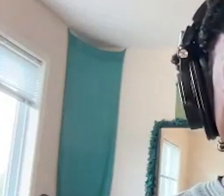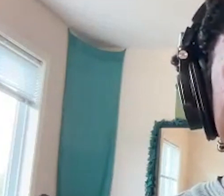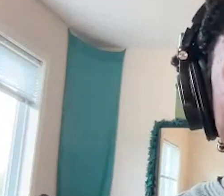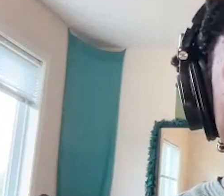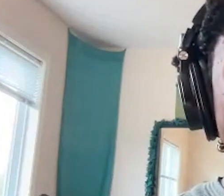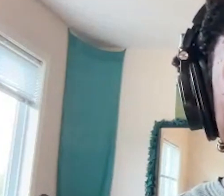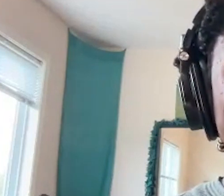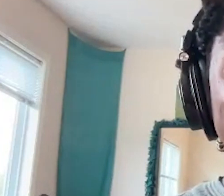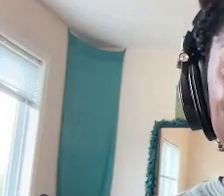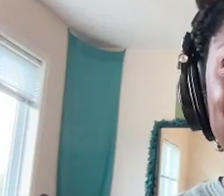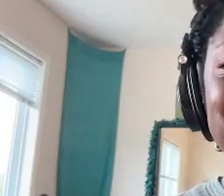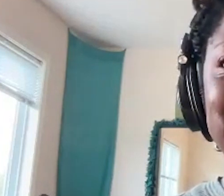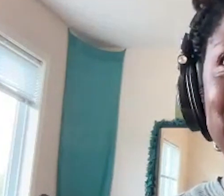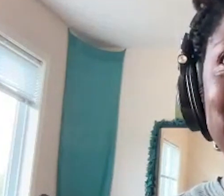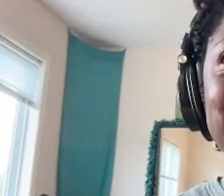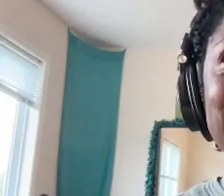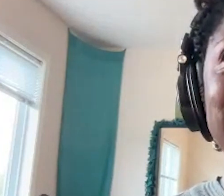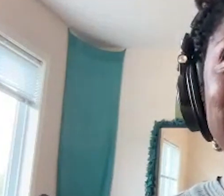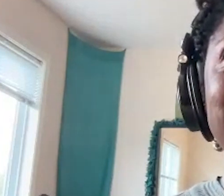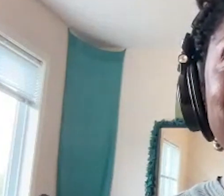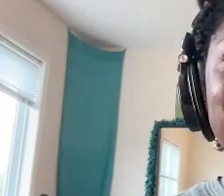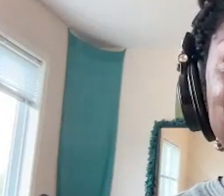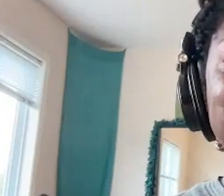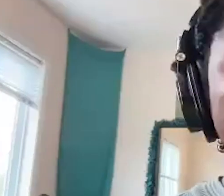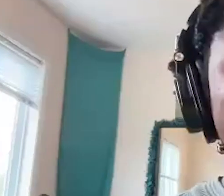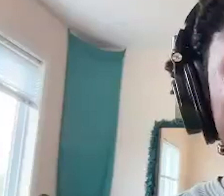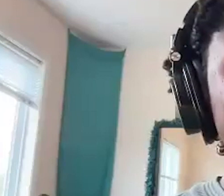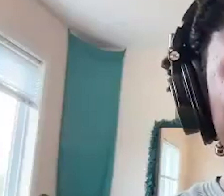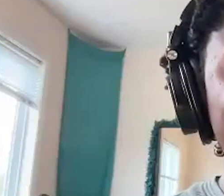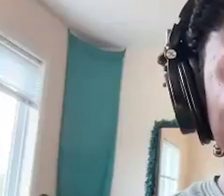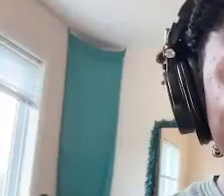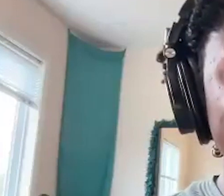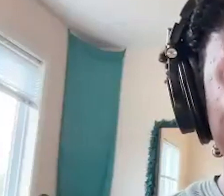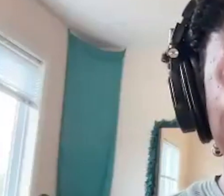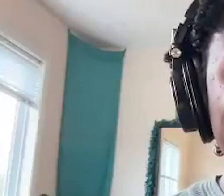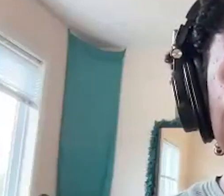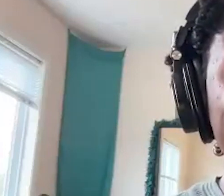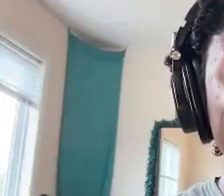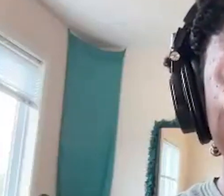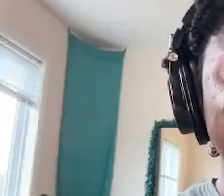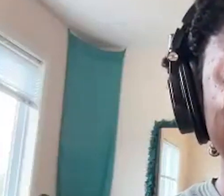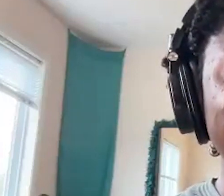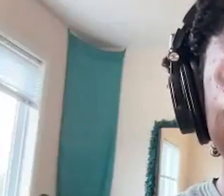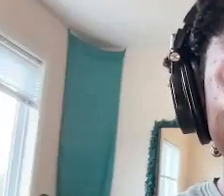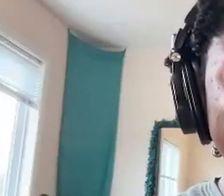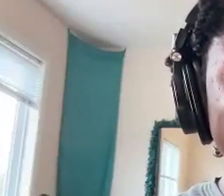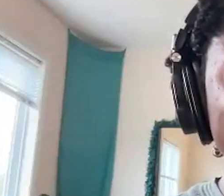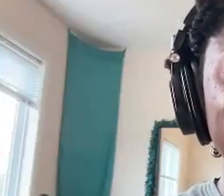open to it. And to maybe not get too bogged down about what we